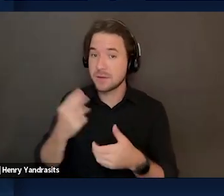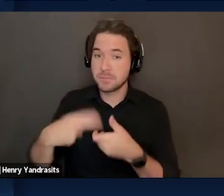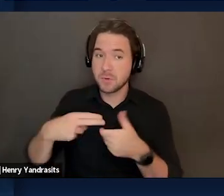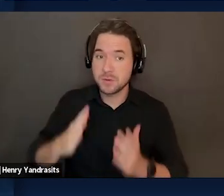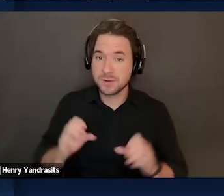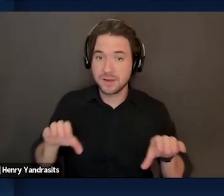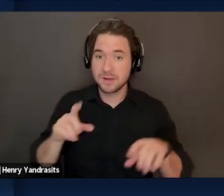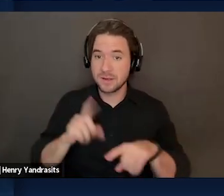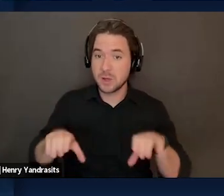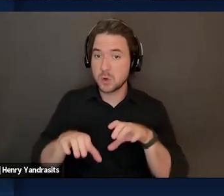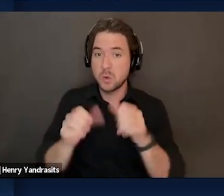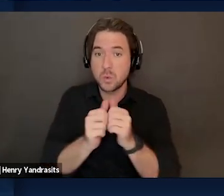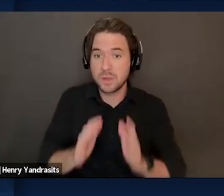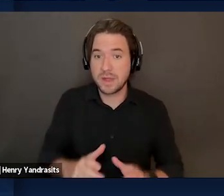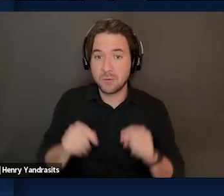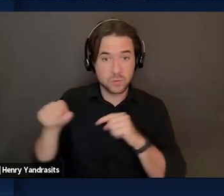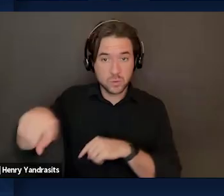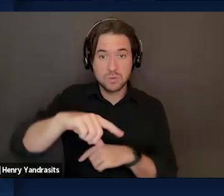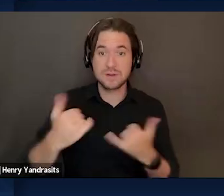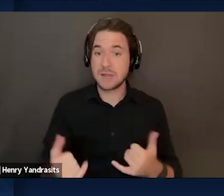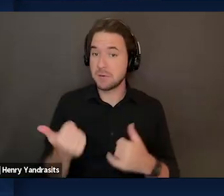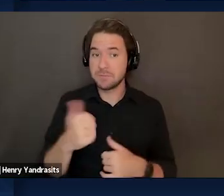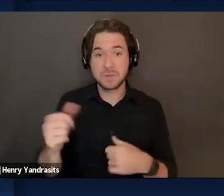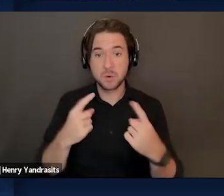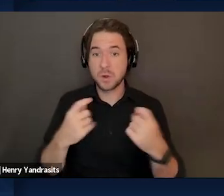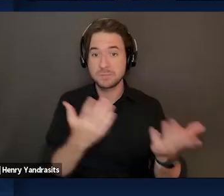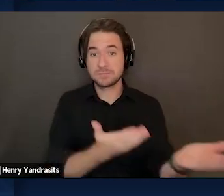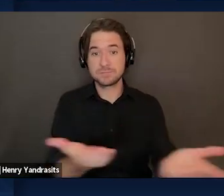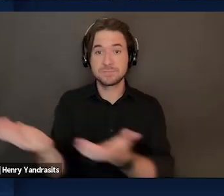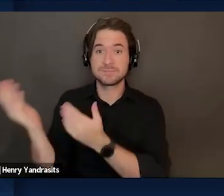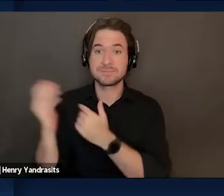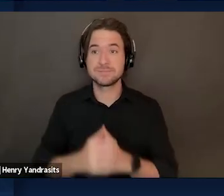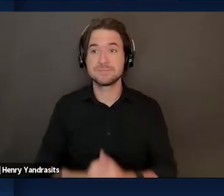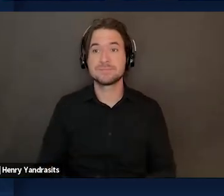And now I will take any questions.